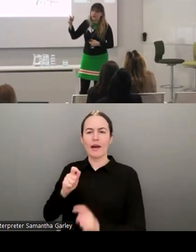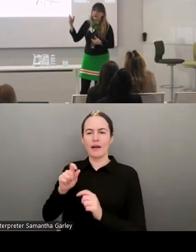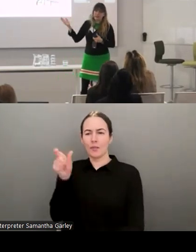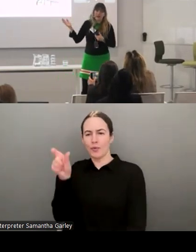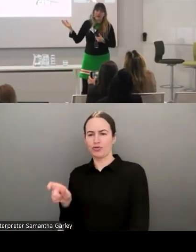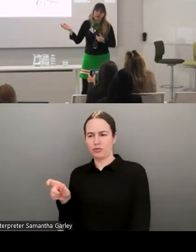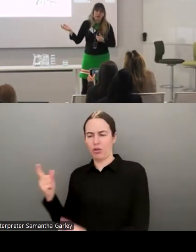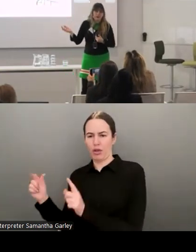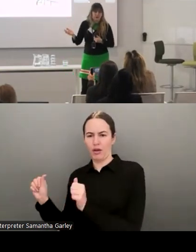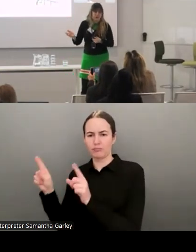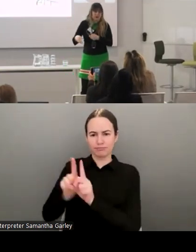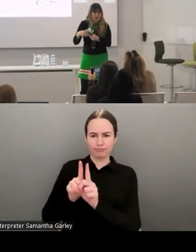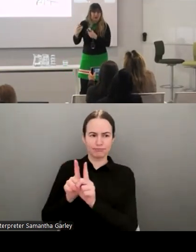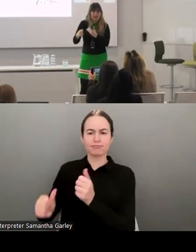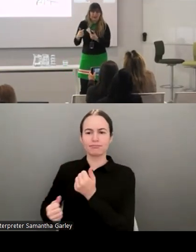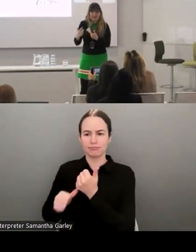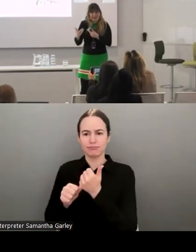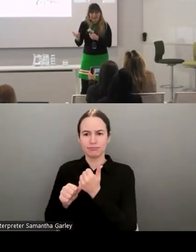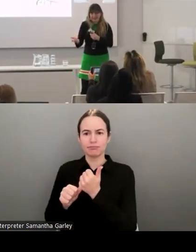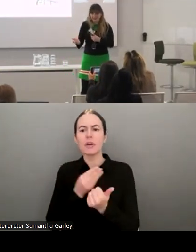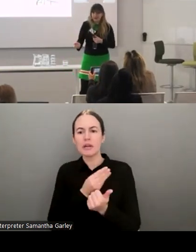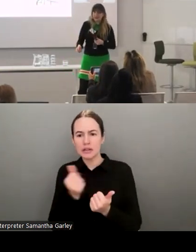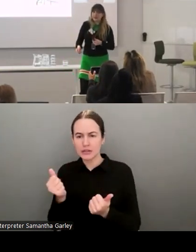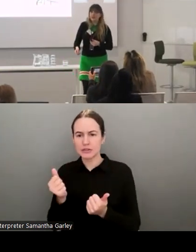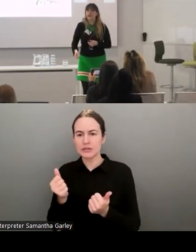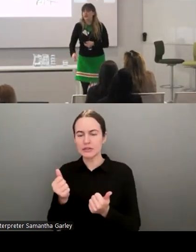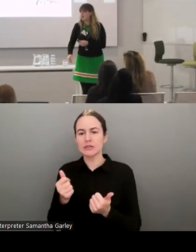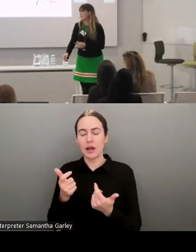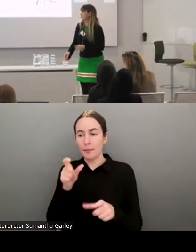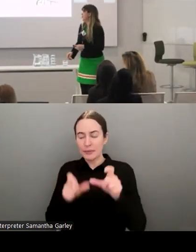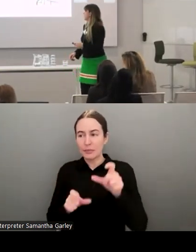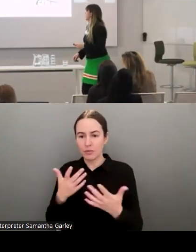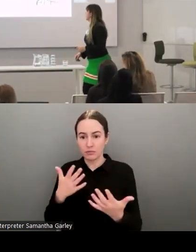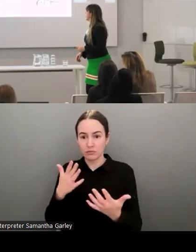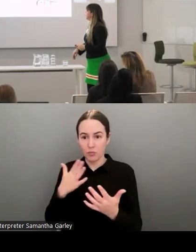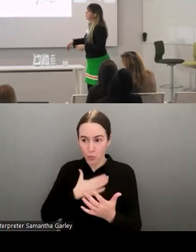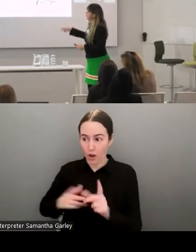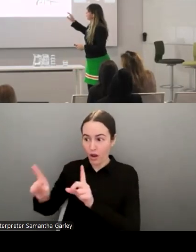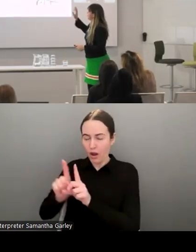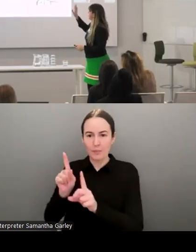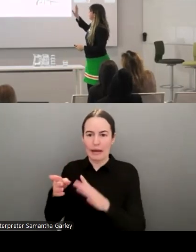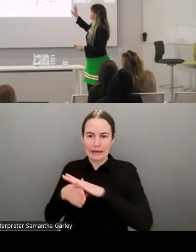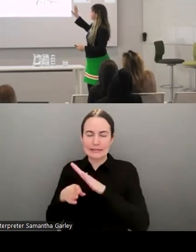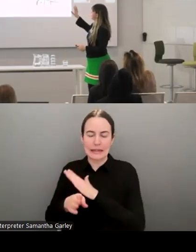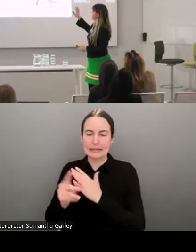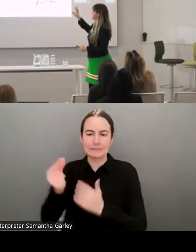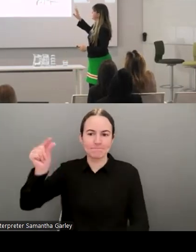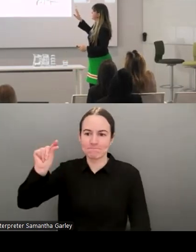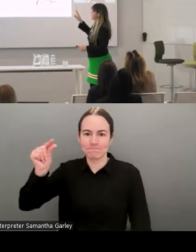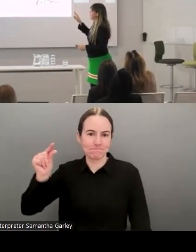A lot of people do struggle with actually gaining access to that, even though they need it a lot. But some of the people who participated did,